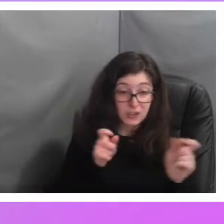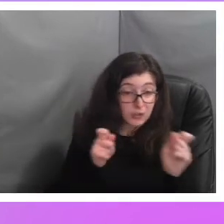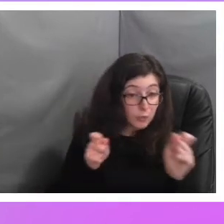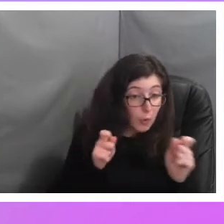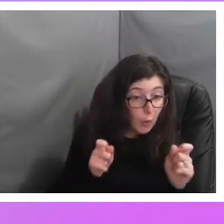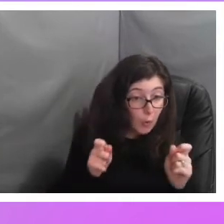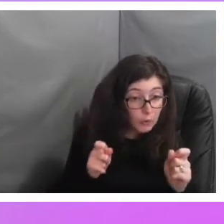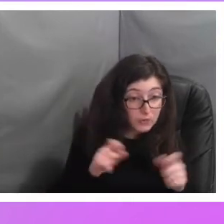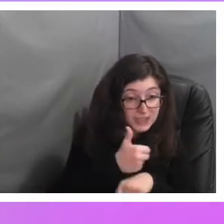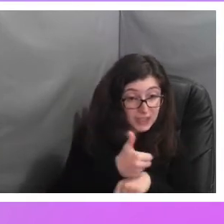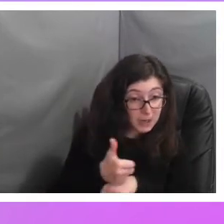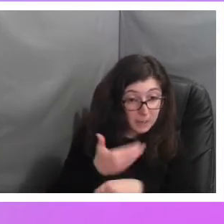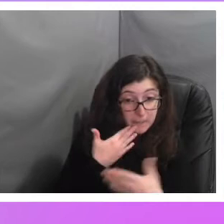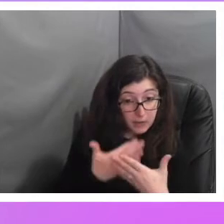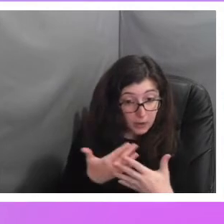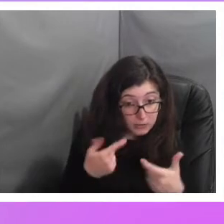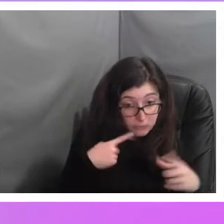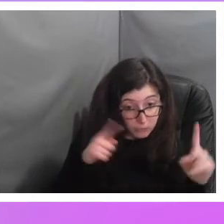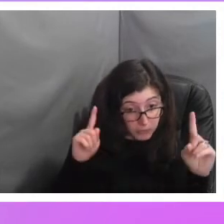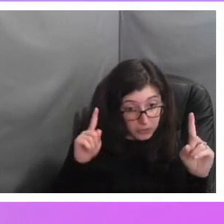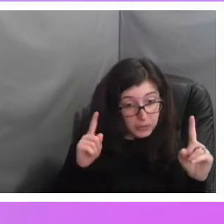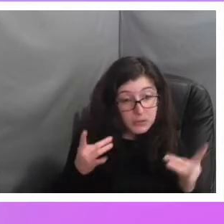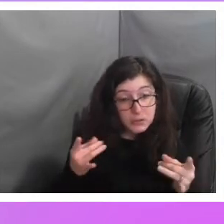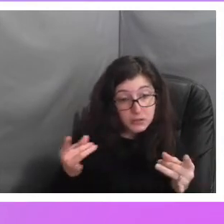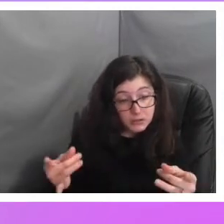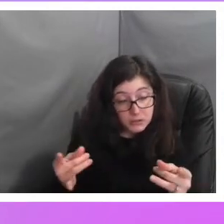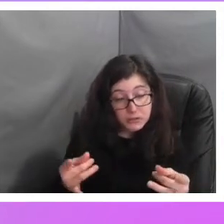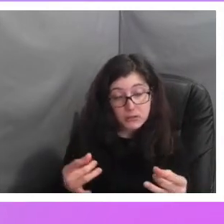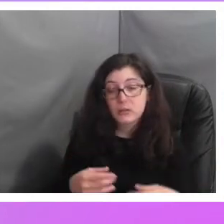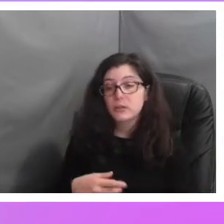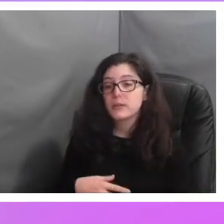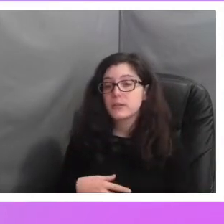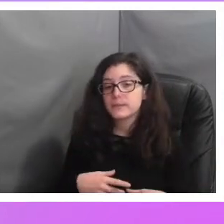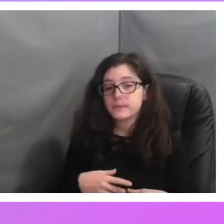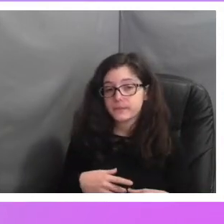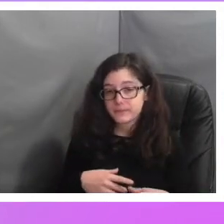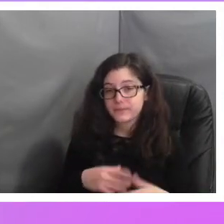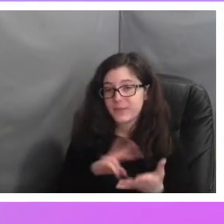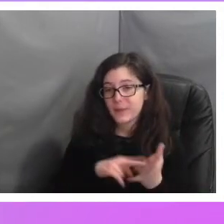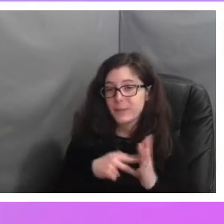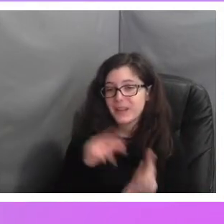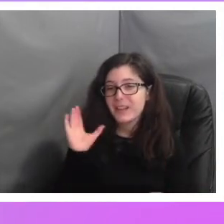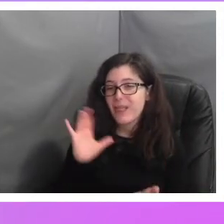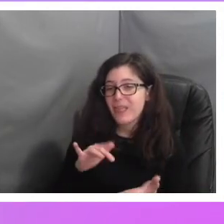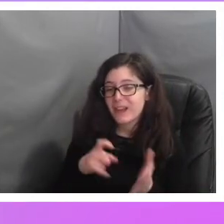and the better your ongoing controls, the fewer times you probably need to have a full audit,